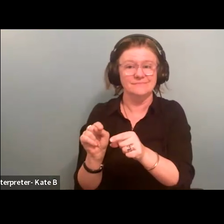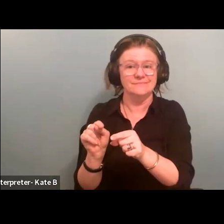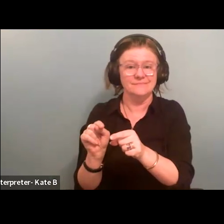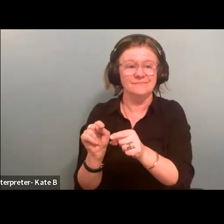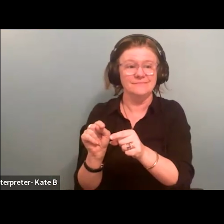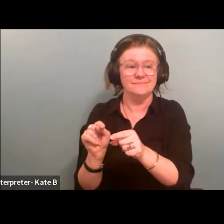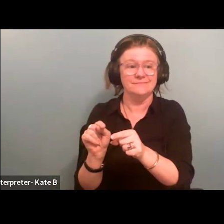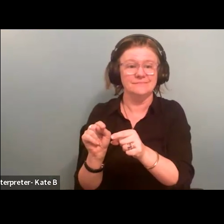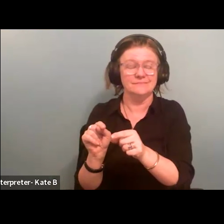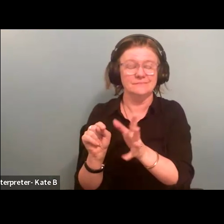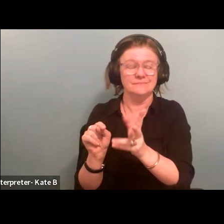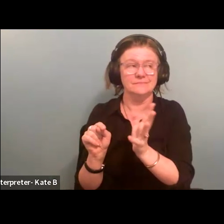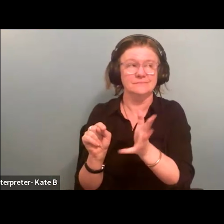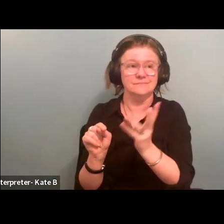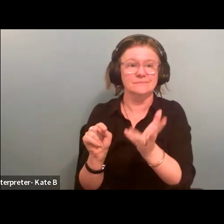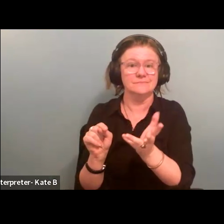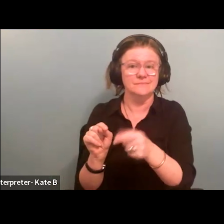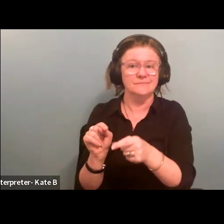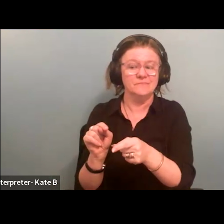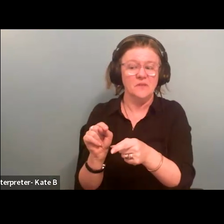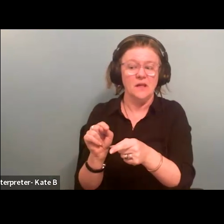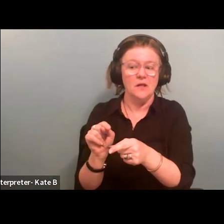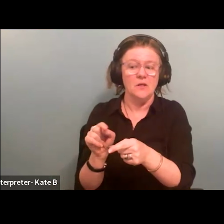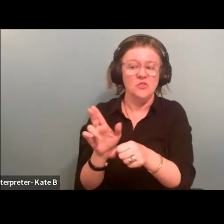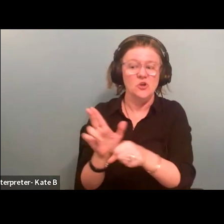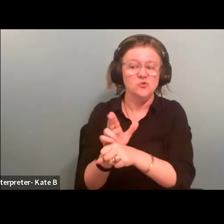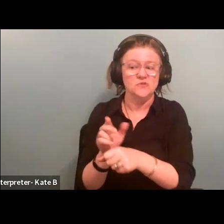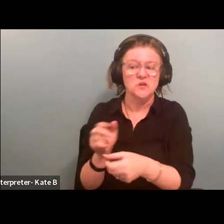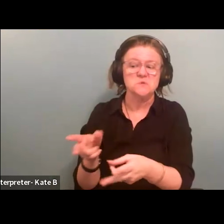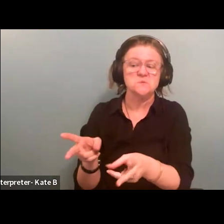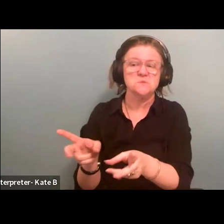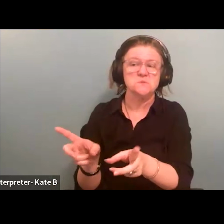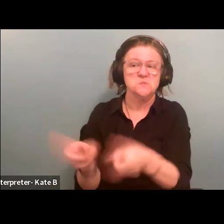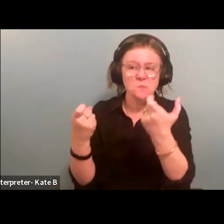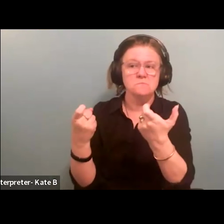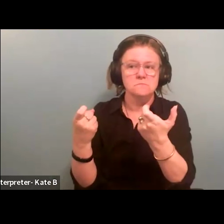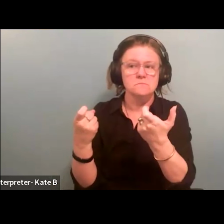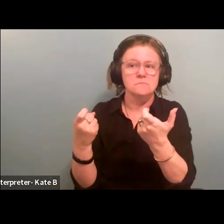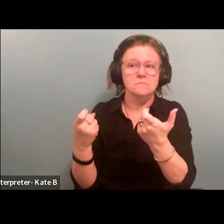is using something against them or frauding them in some way.